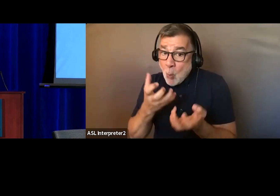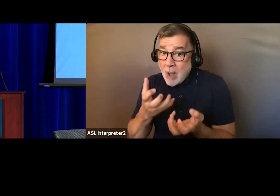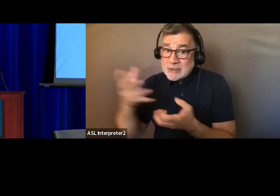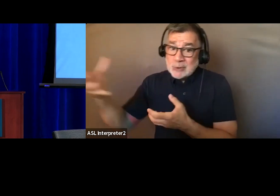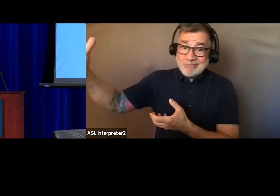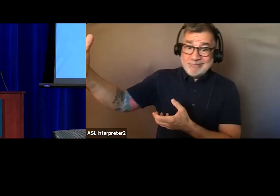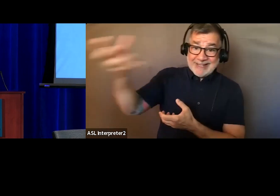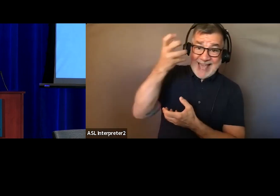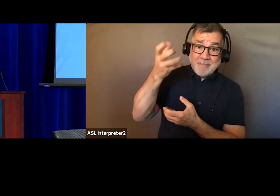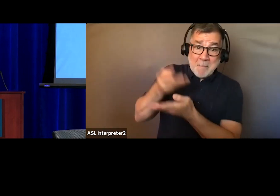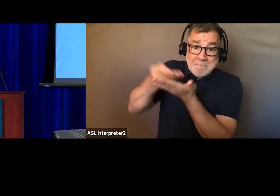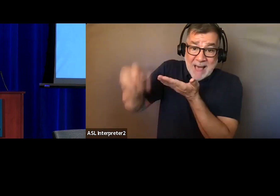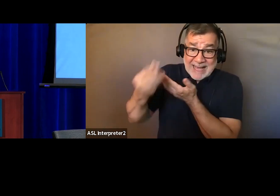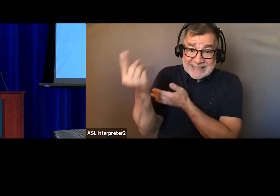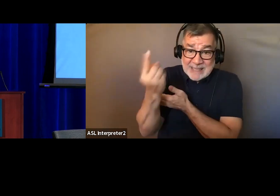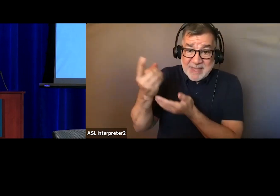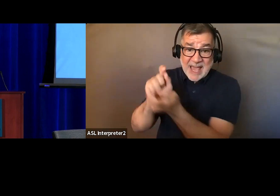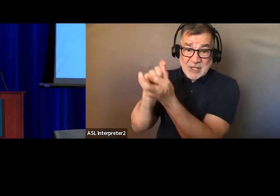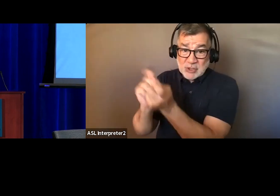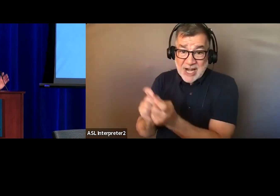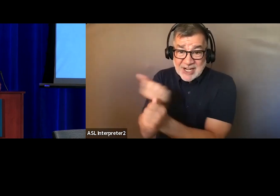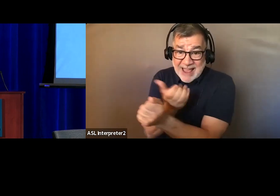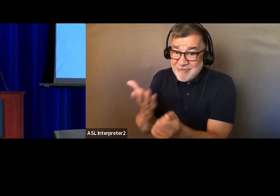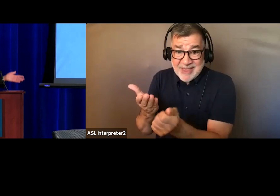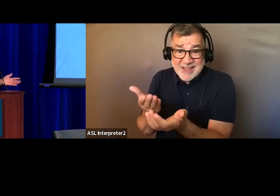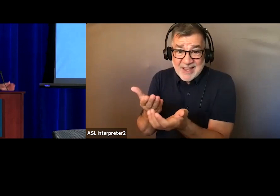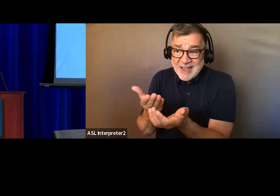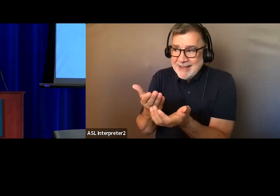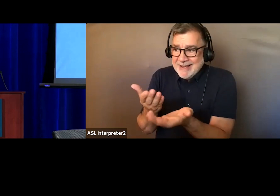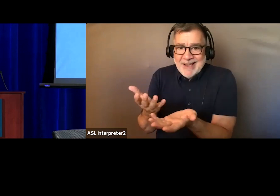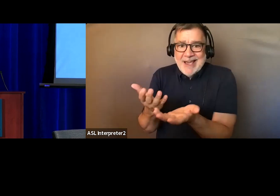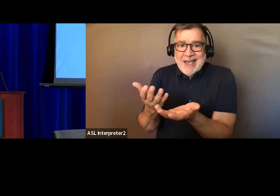that you basically have redone the whole program and got yourself back into where you were